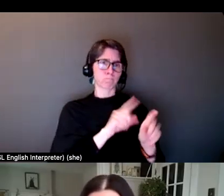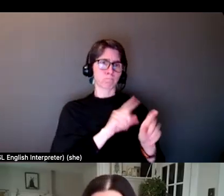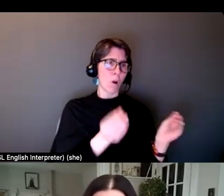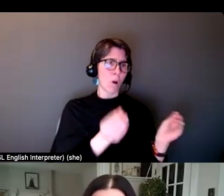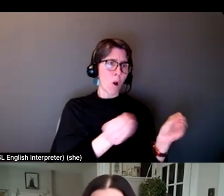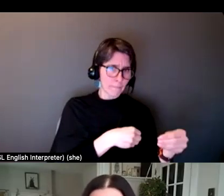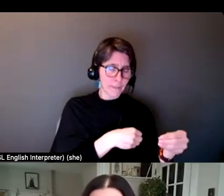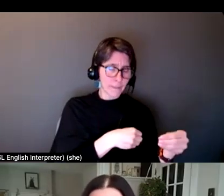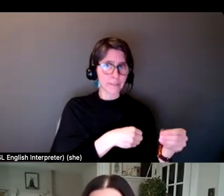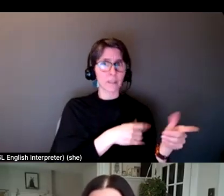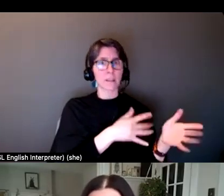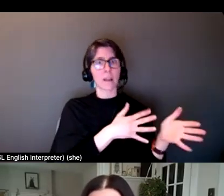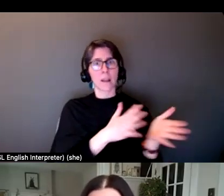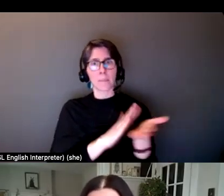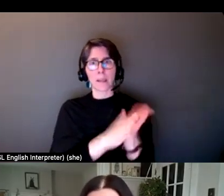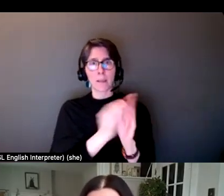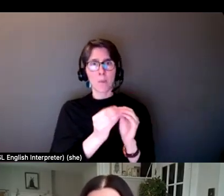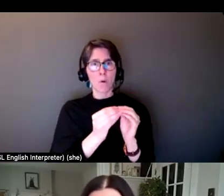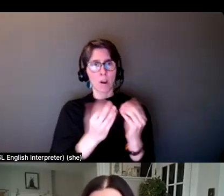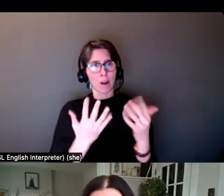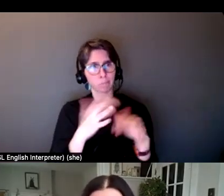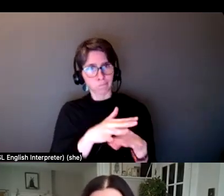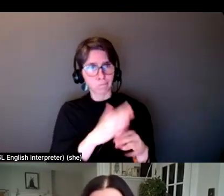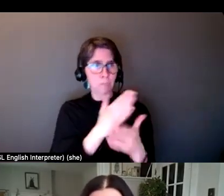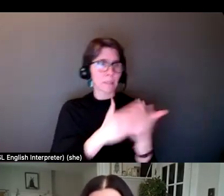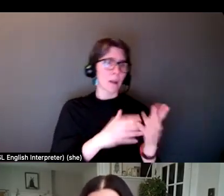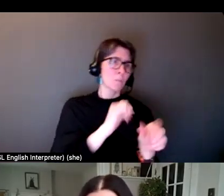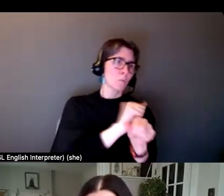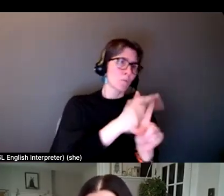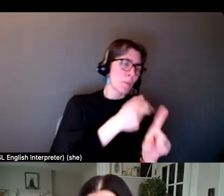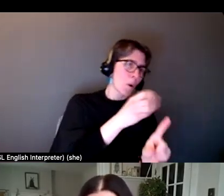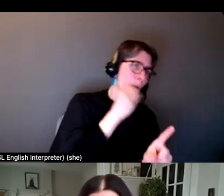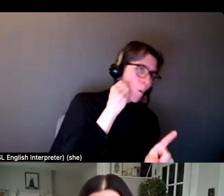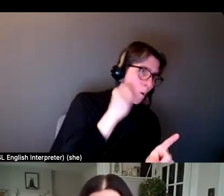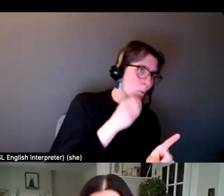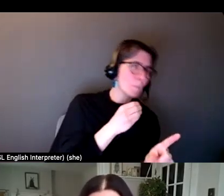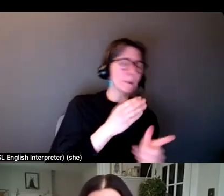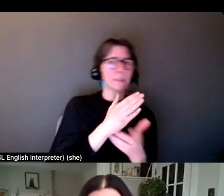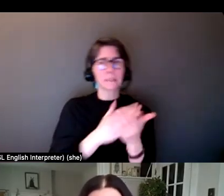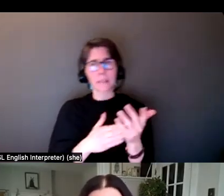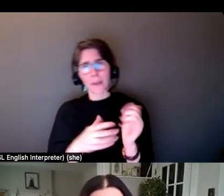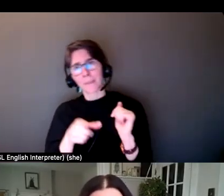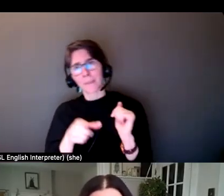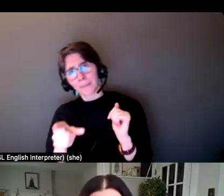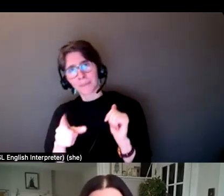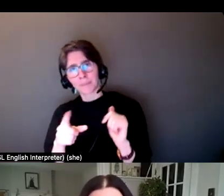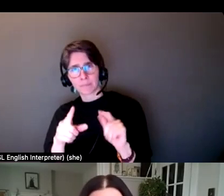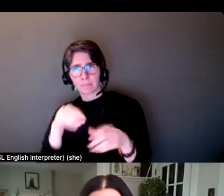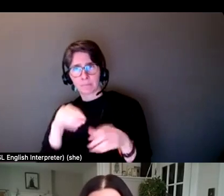hybrid work models, and also of course before the very sharp rise in inflation in the past few